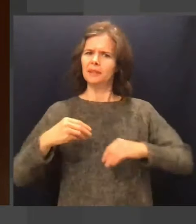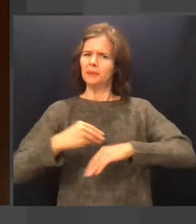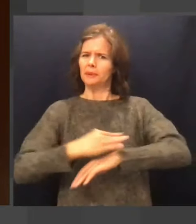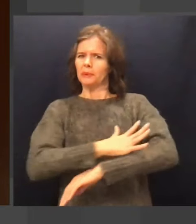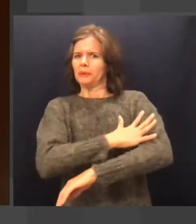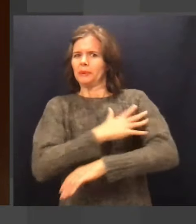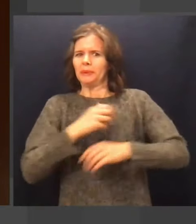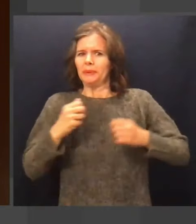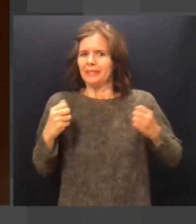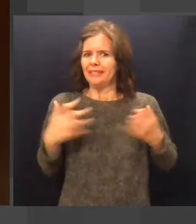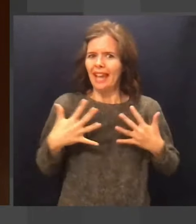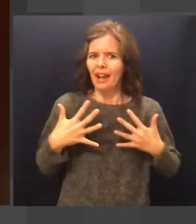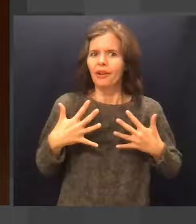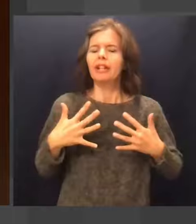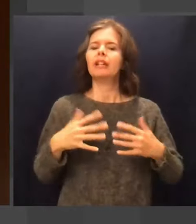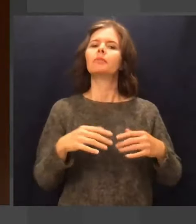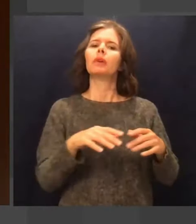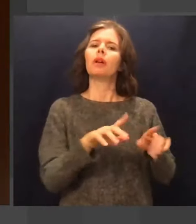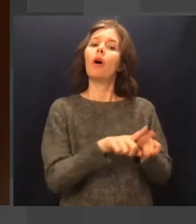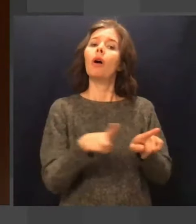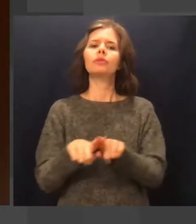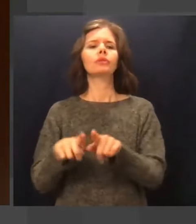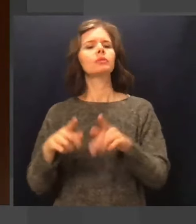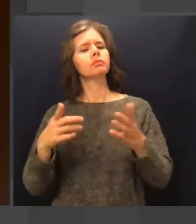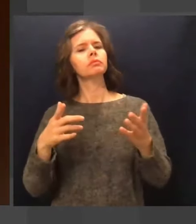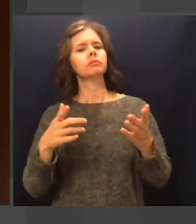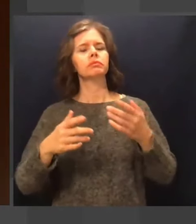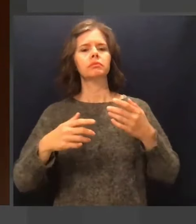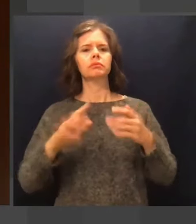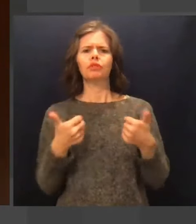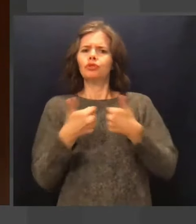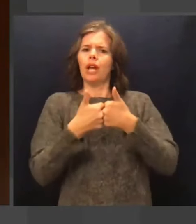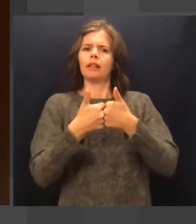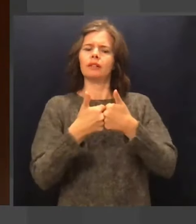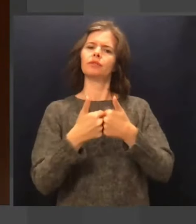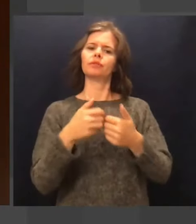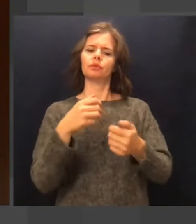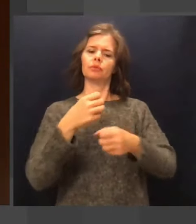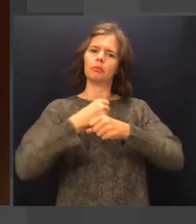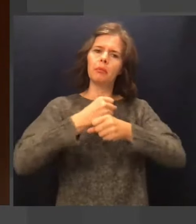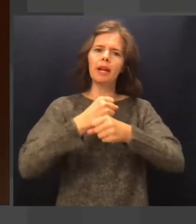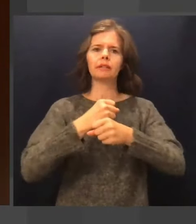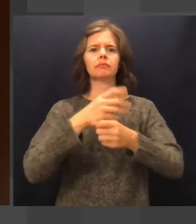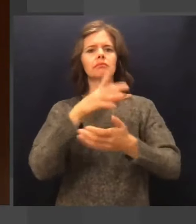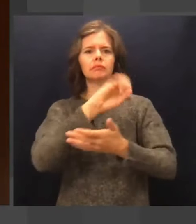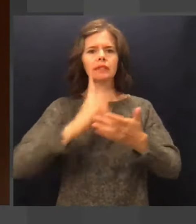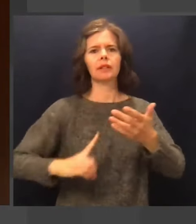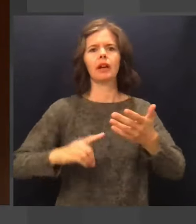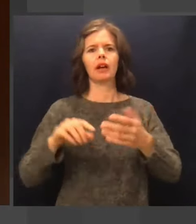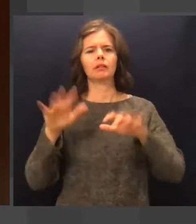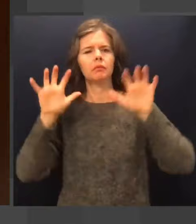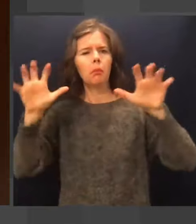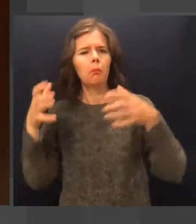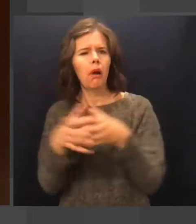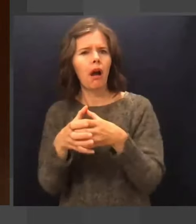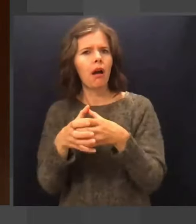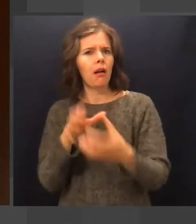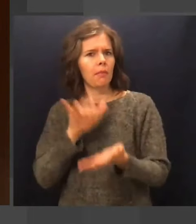BECAUSE NOT ONLY IS IT TRYING TO BE SCARY WE HAD TO KEEP A BALANCE TO IT. IT WAS CHALLENGING TO DESIGN A